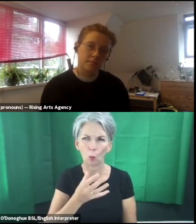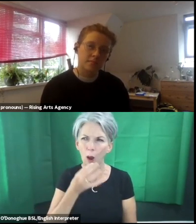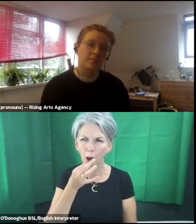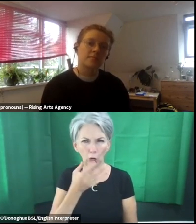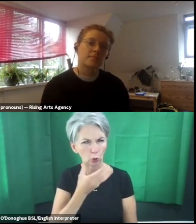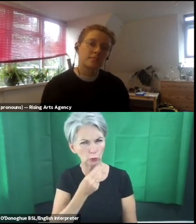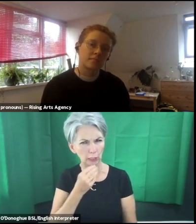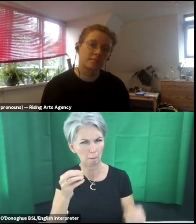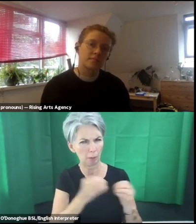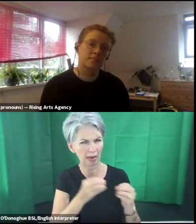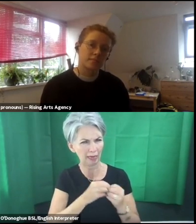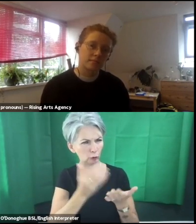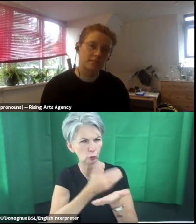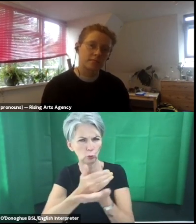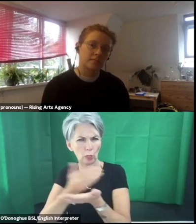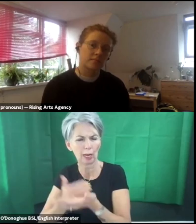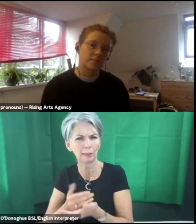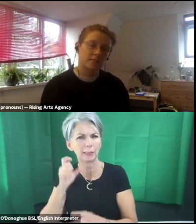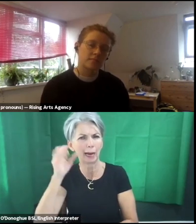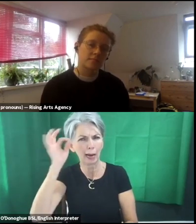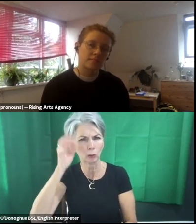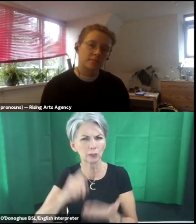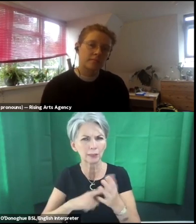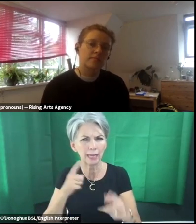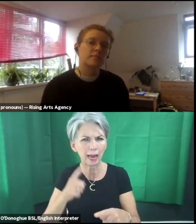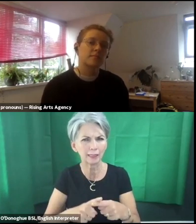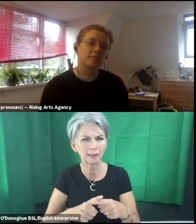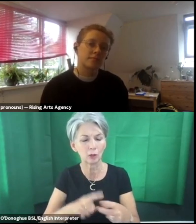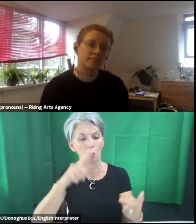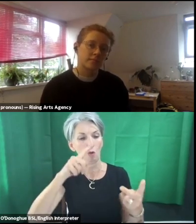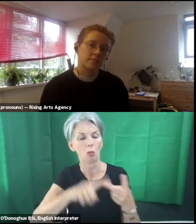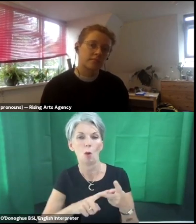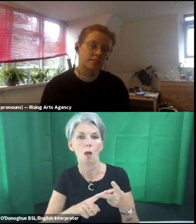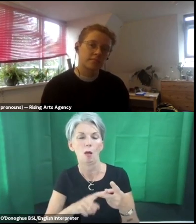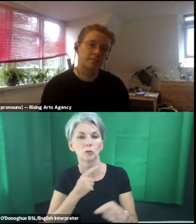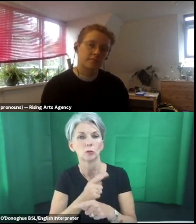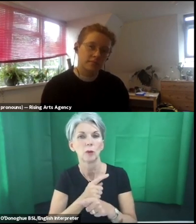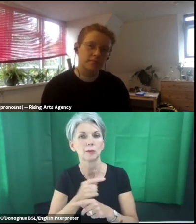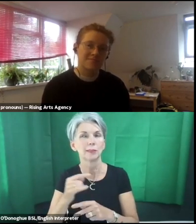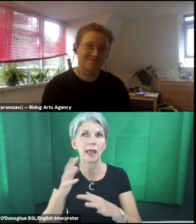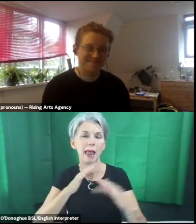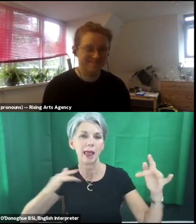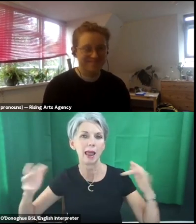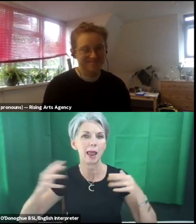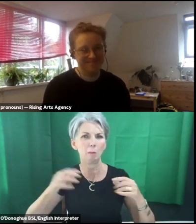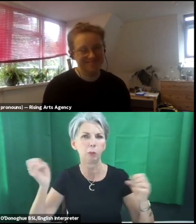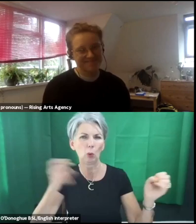One of them is about air pollution. There's a third one, which I've forgotten as well.